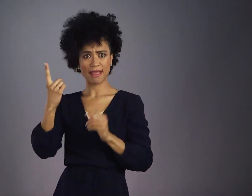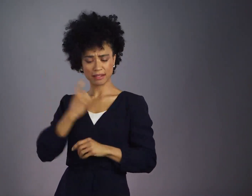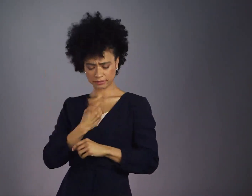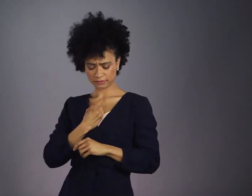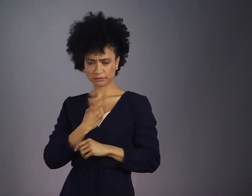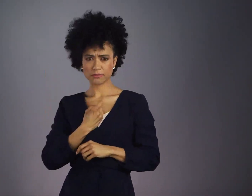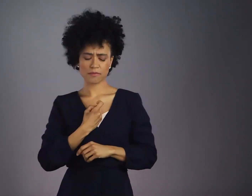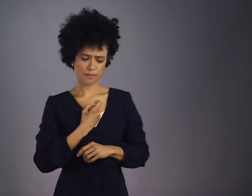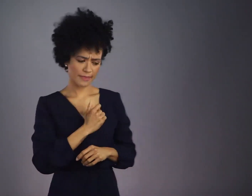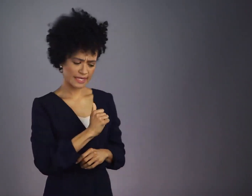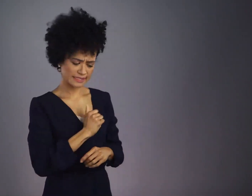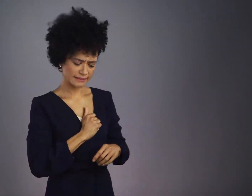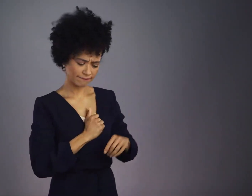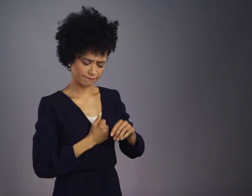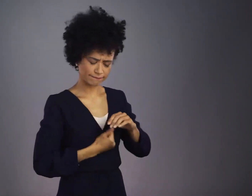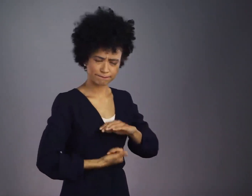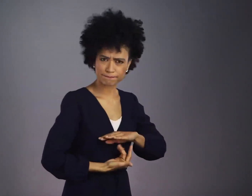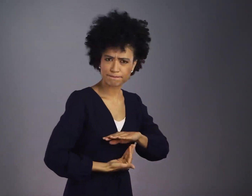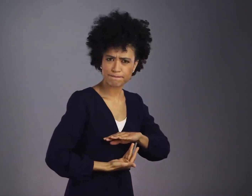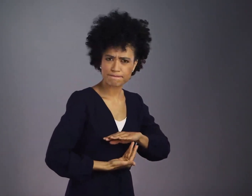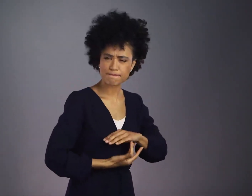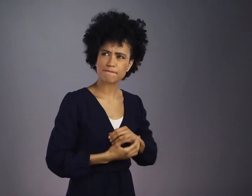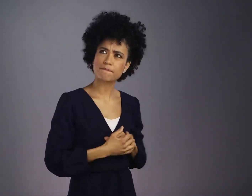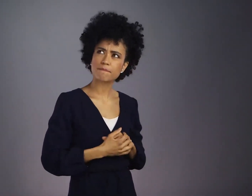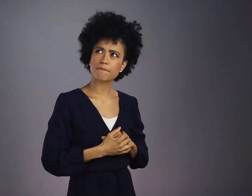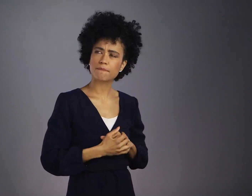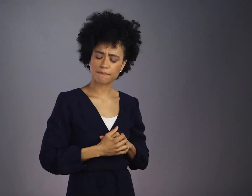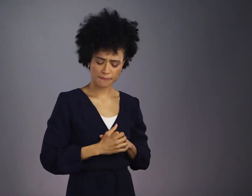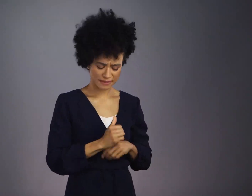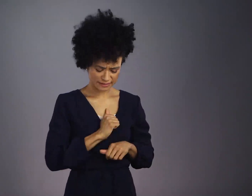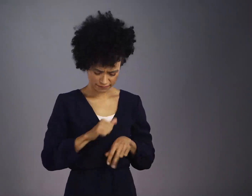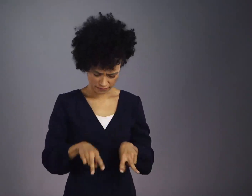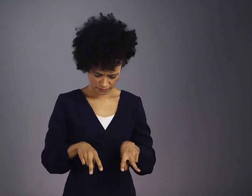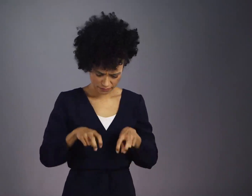Were we resentful, selfish, dishonest or afraid?